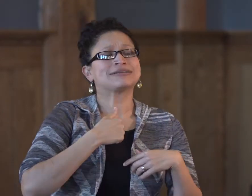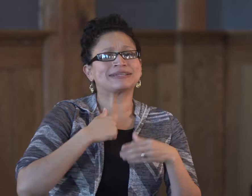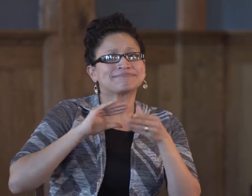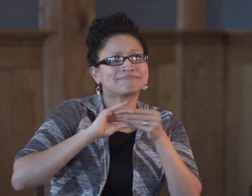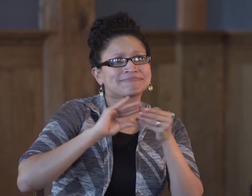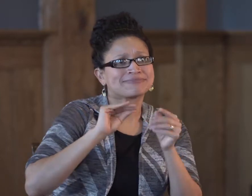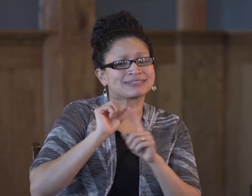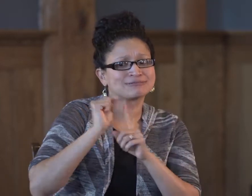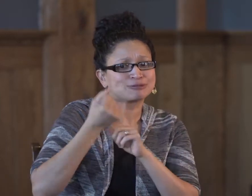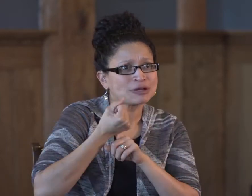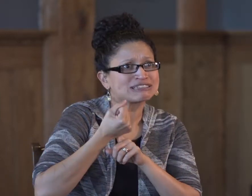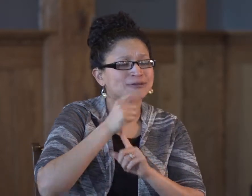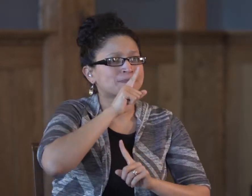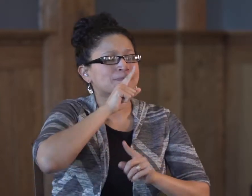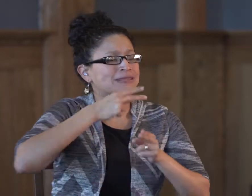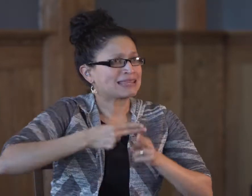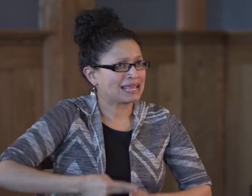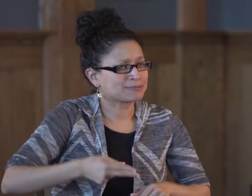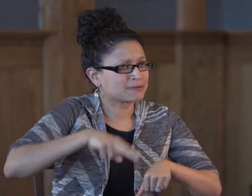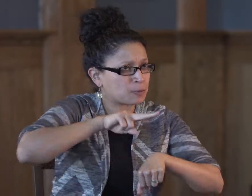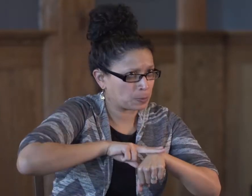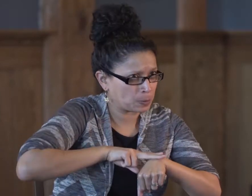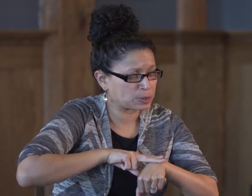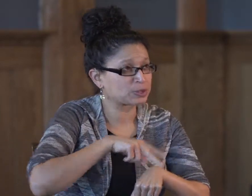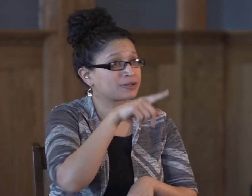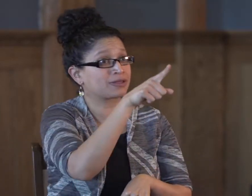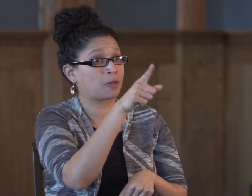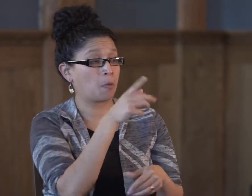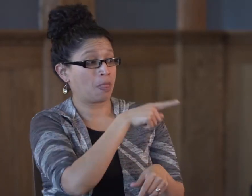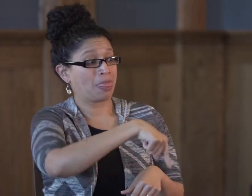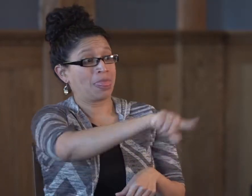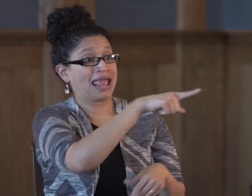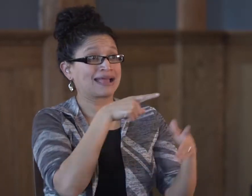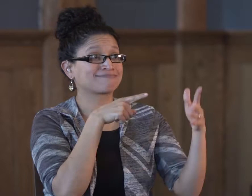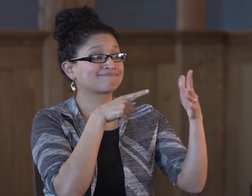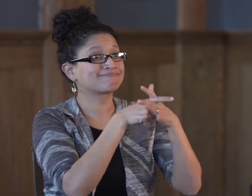I identify challenges within our community -- of course, we keep everything confidential